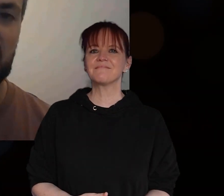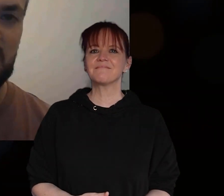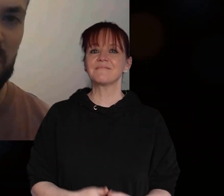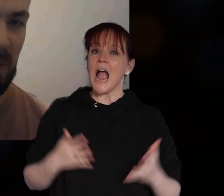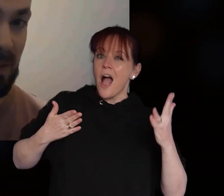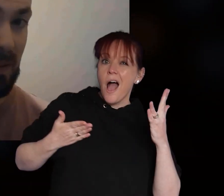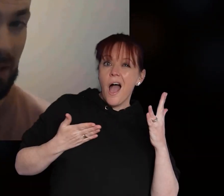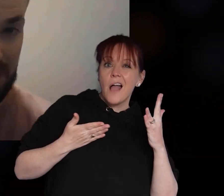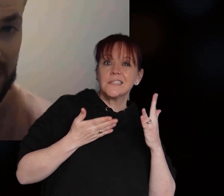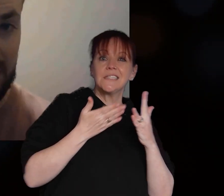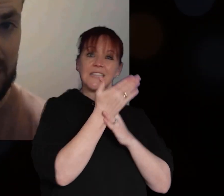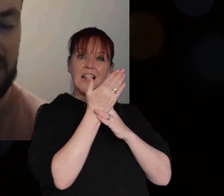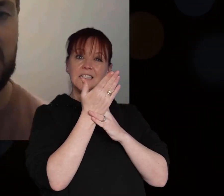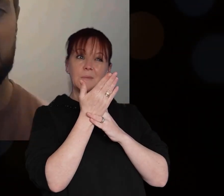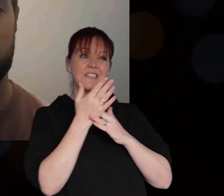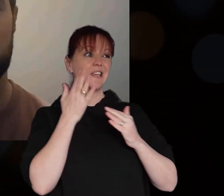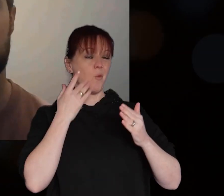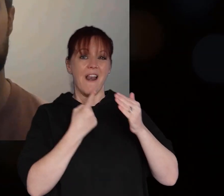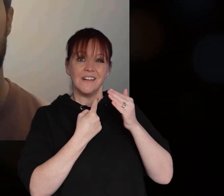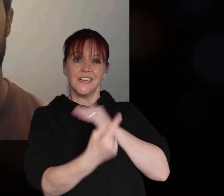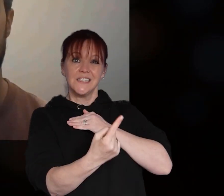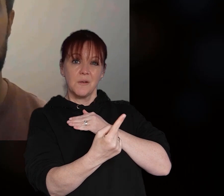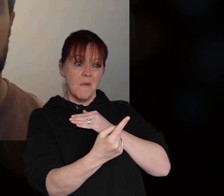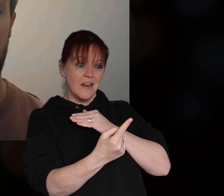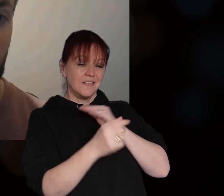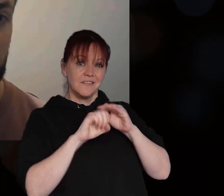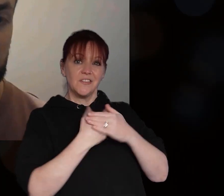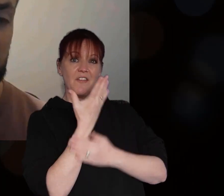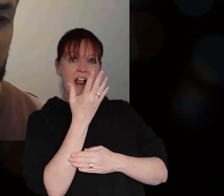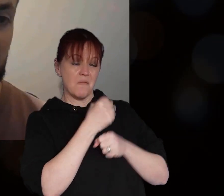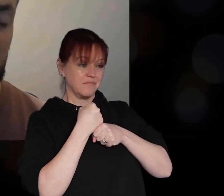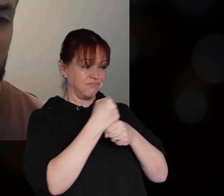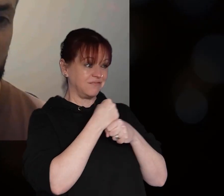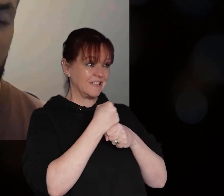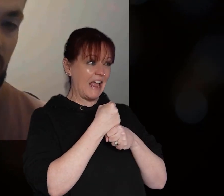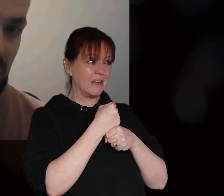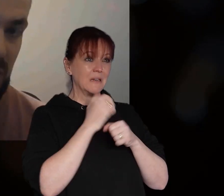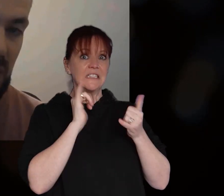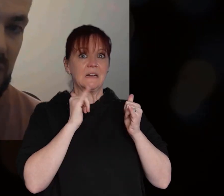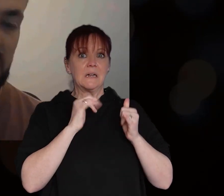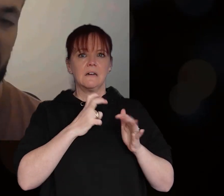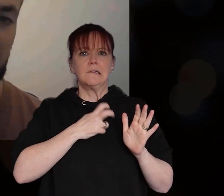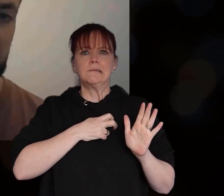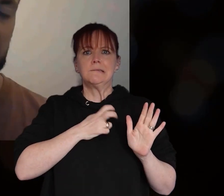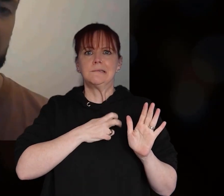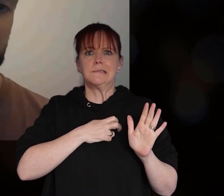Accessibility as an Indie developer can seem daunting. But from personal experience,